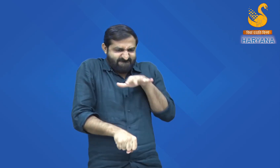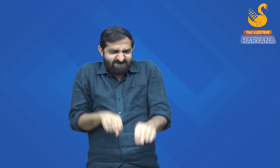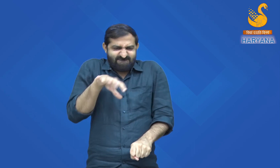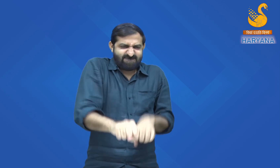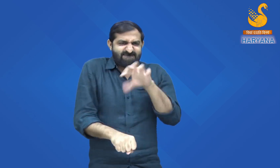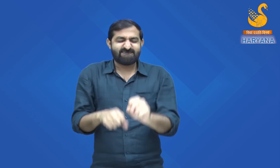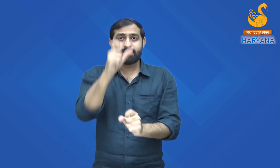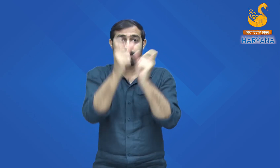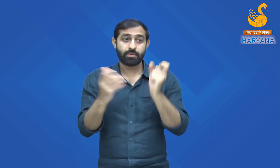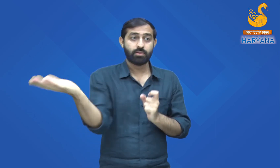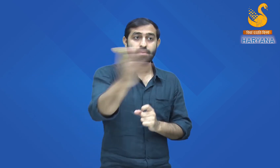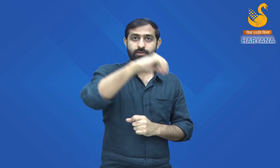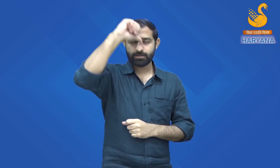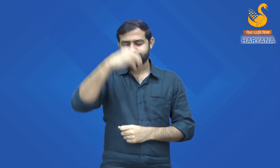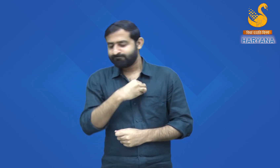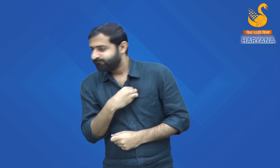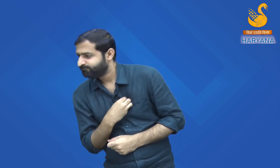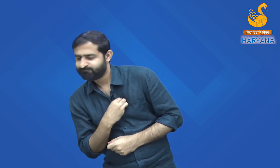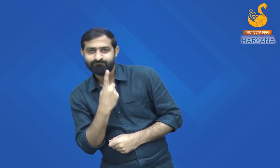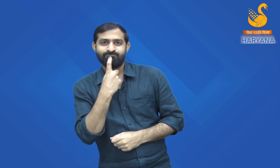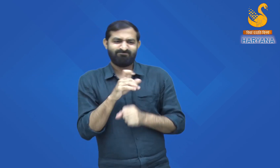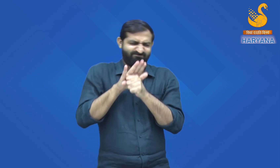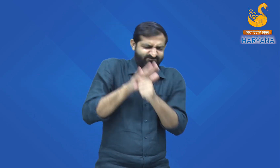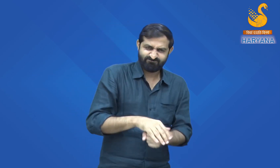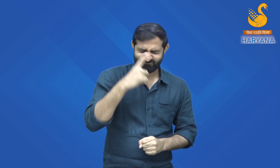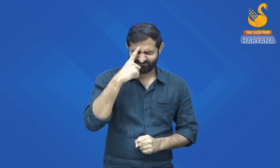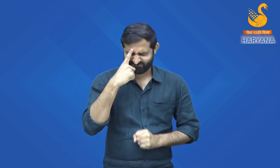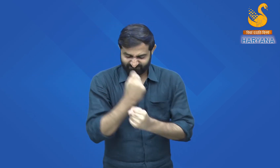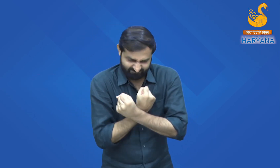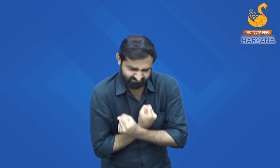When India was captured by the Britishers, we Indians suffered a lot.